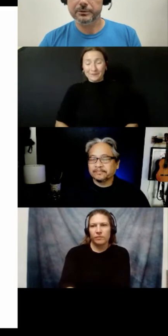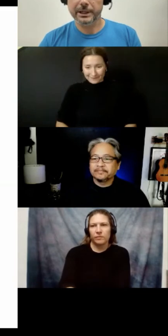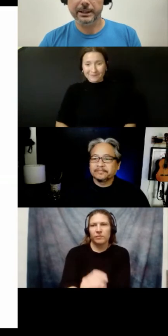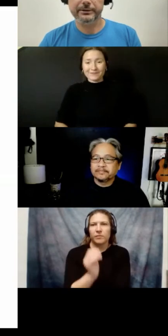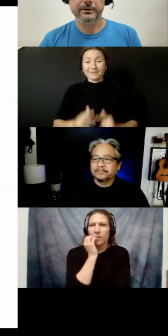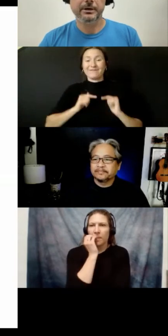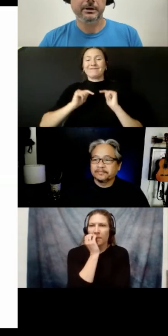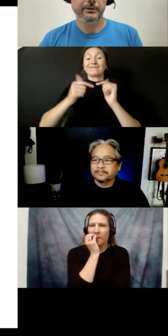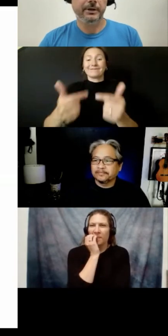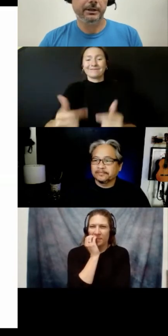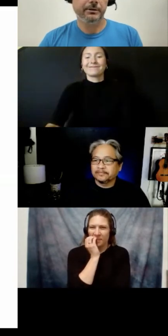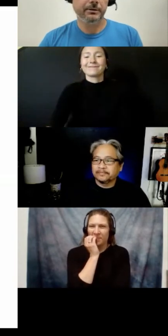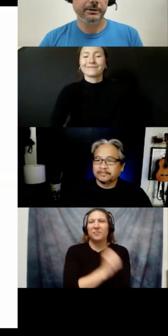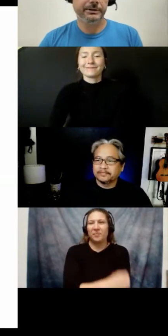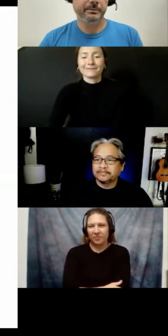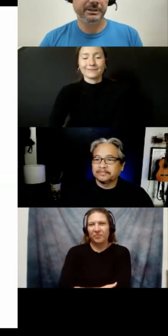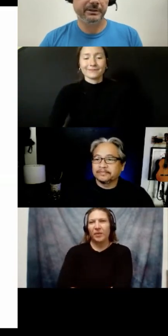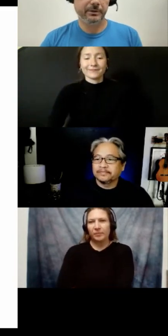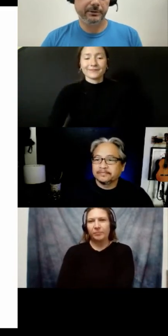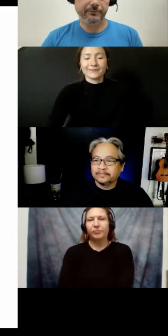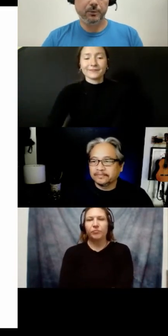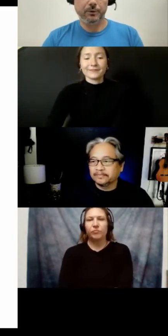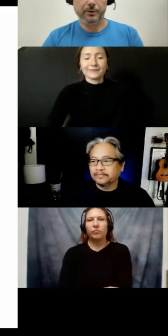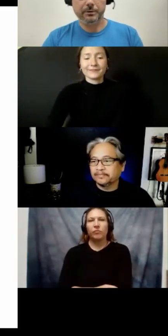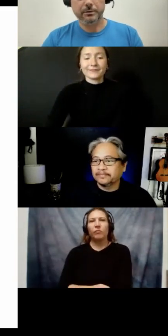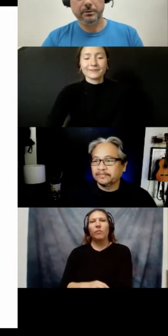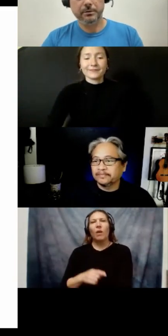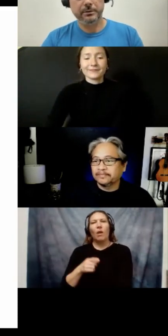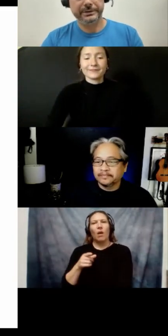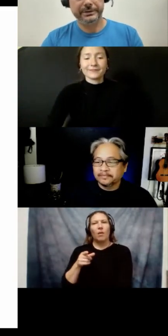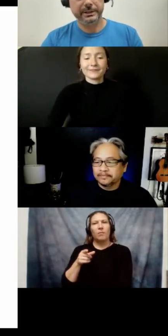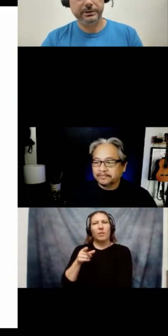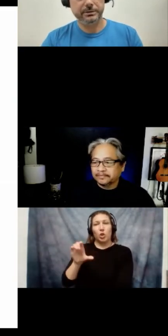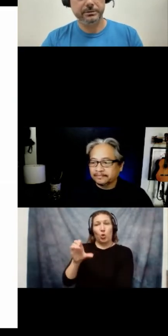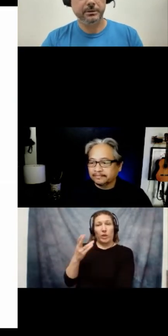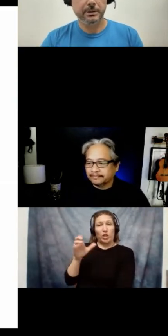and i encourage you to you know reach out and let's have a conversation about i'd love to talk